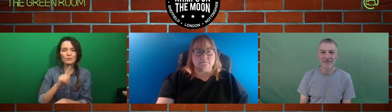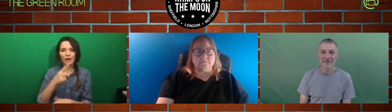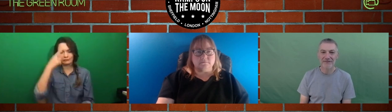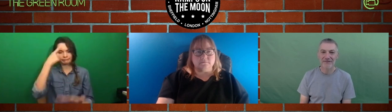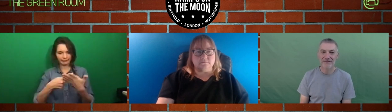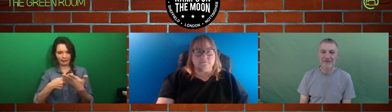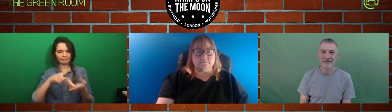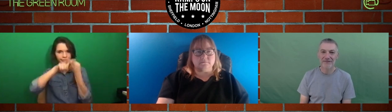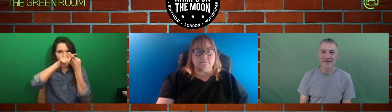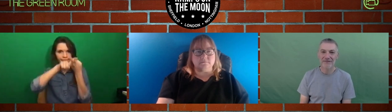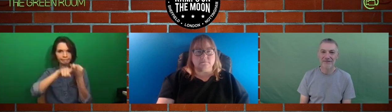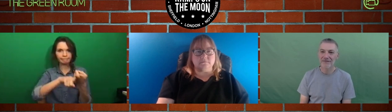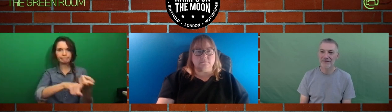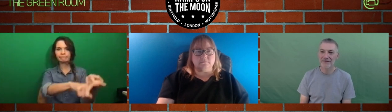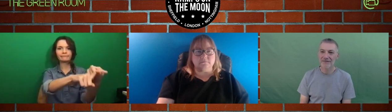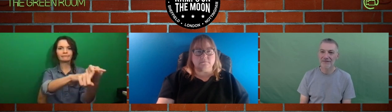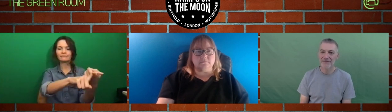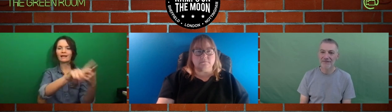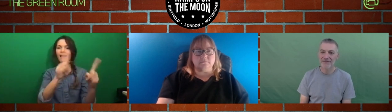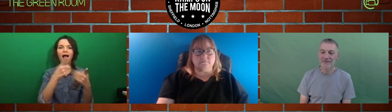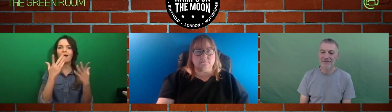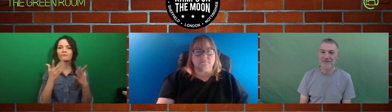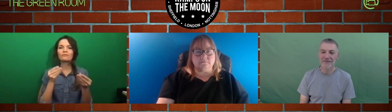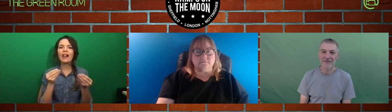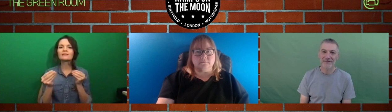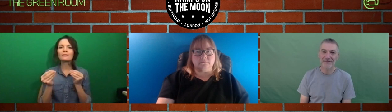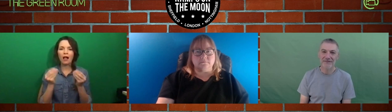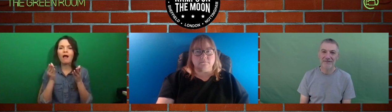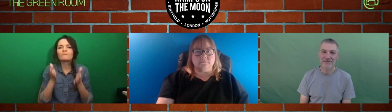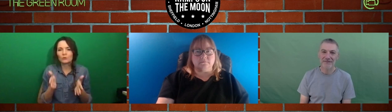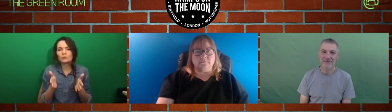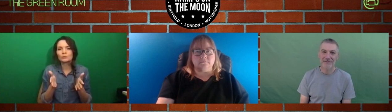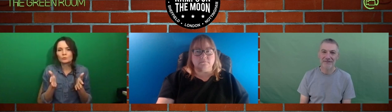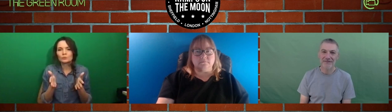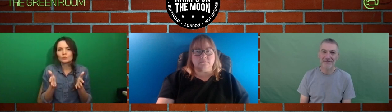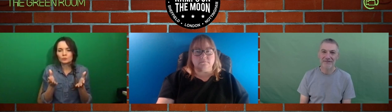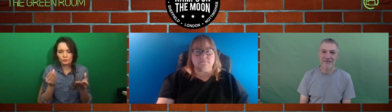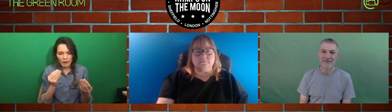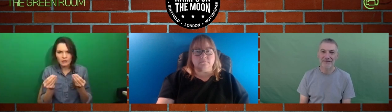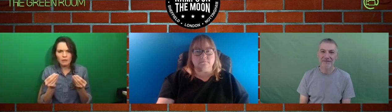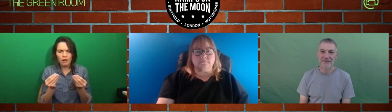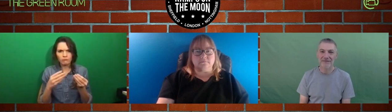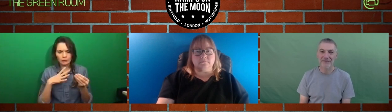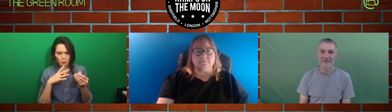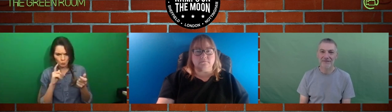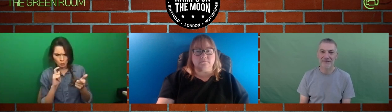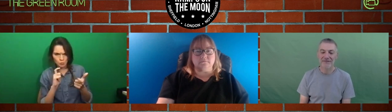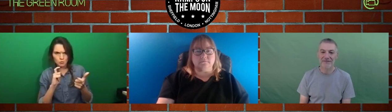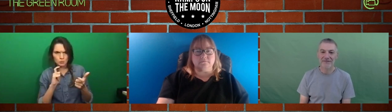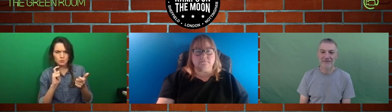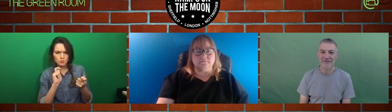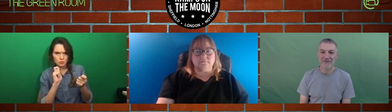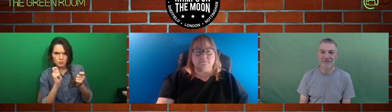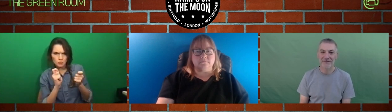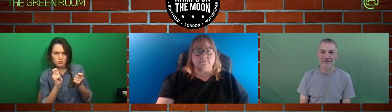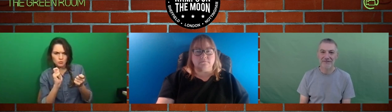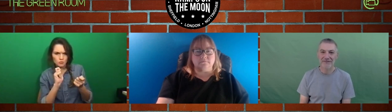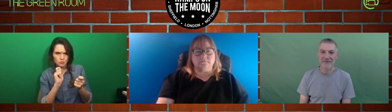it, it has to be a flexible, ever-changing beast and I think maybe the advice to give to